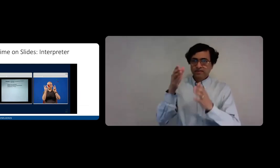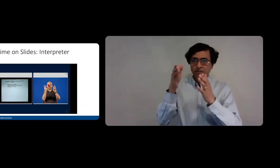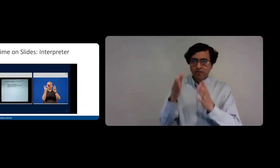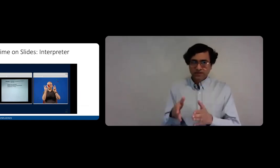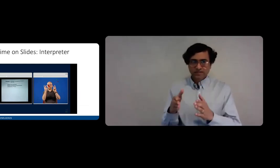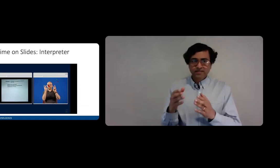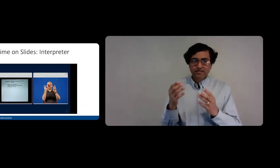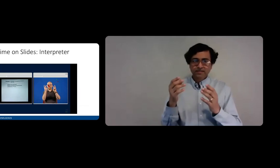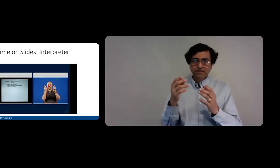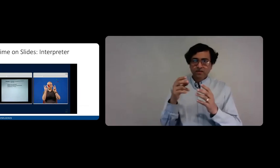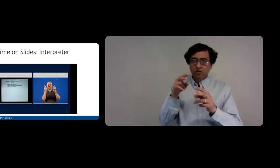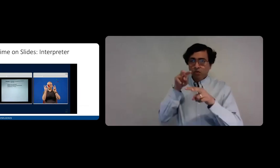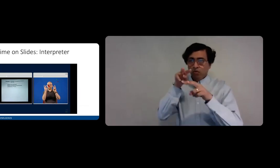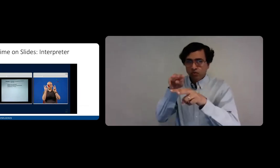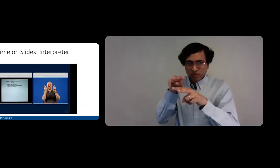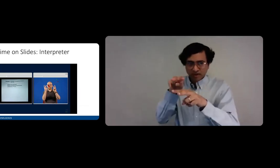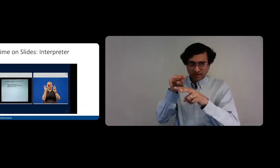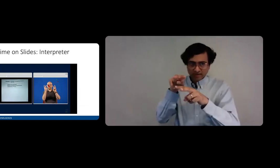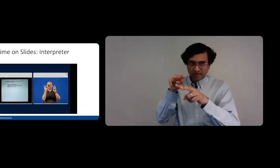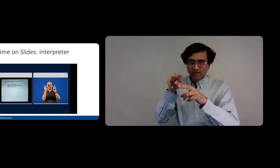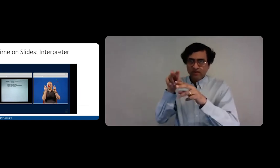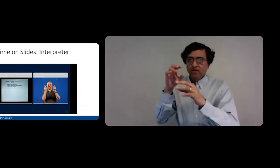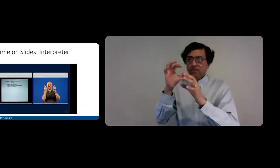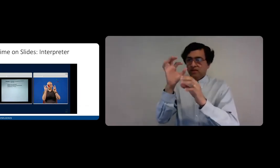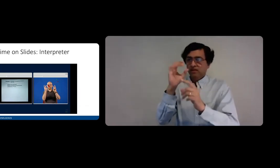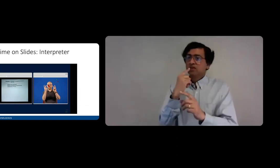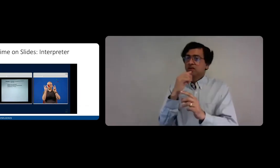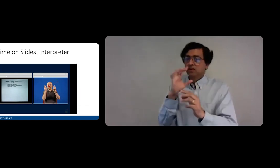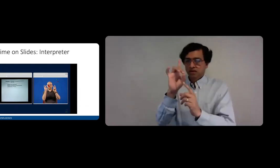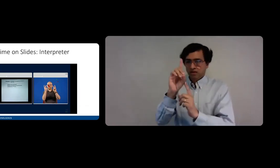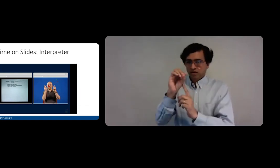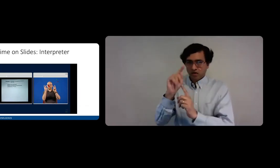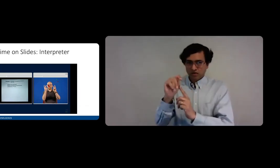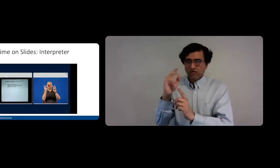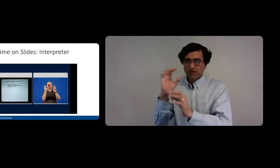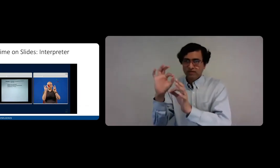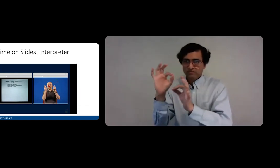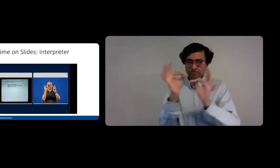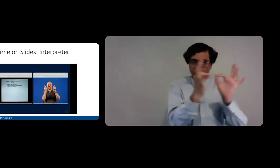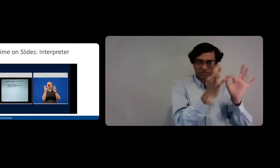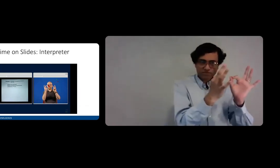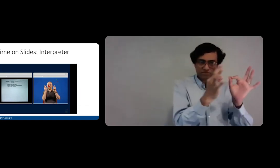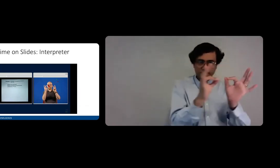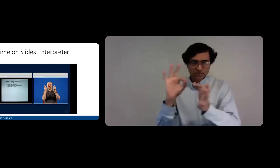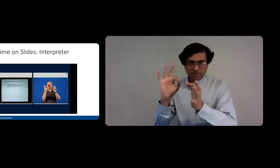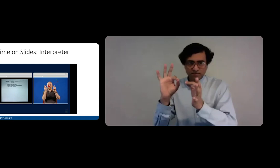So you see a red dot showing where the student is looking at any particular time.